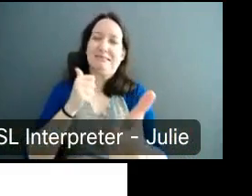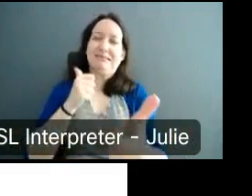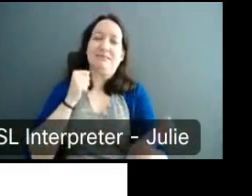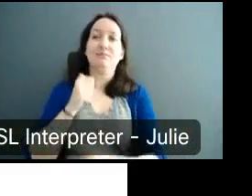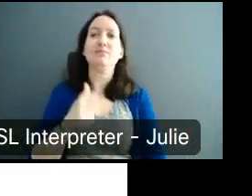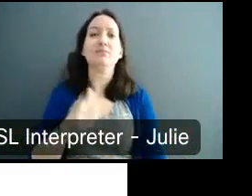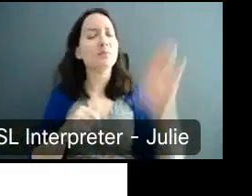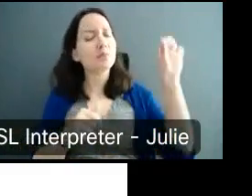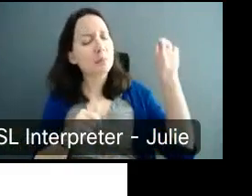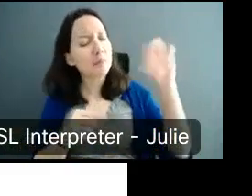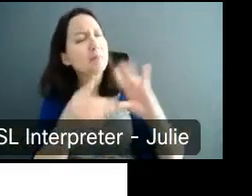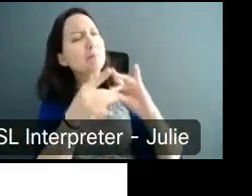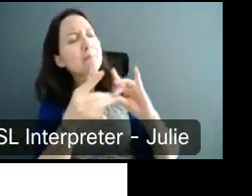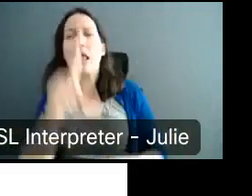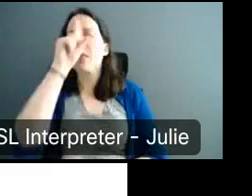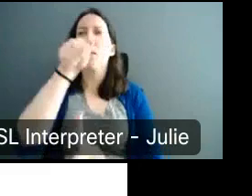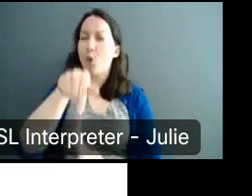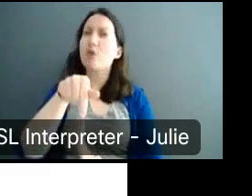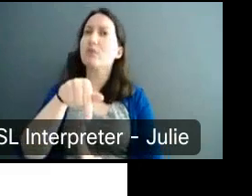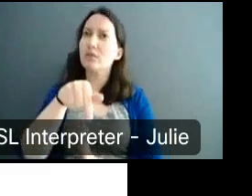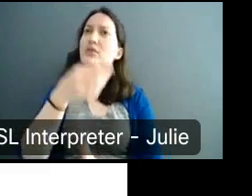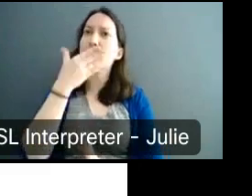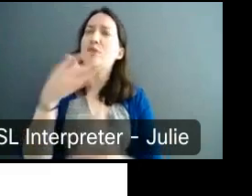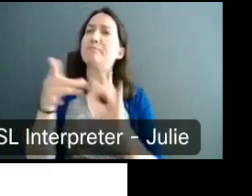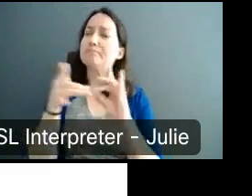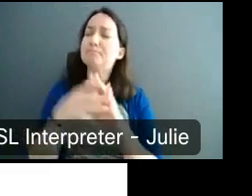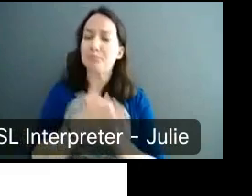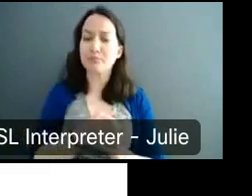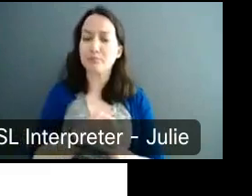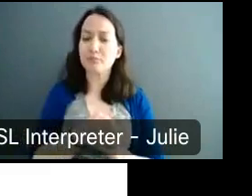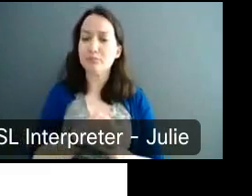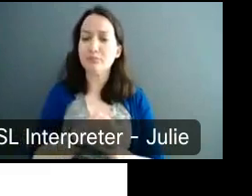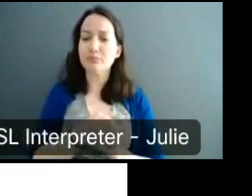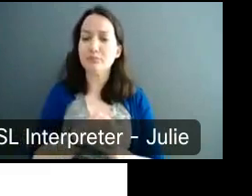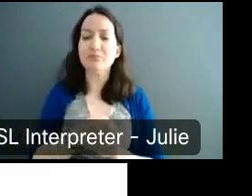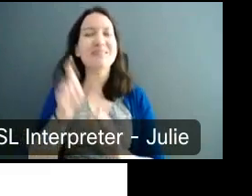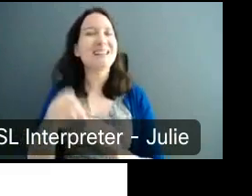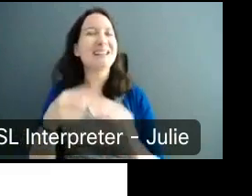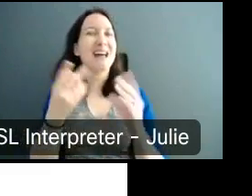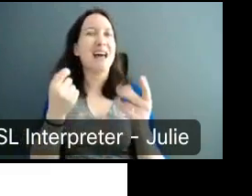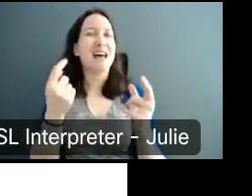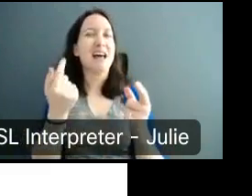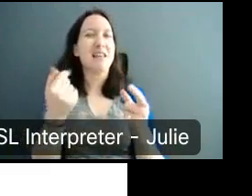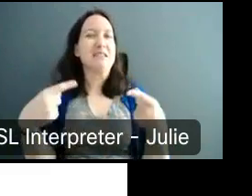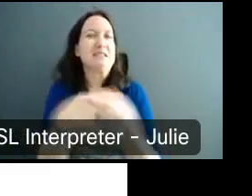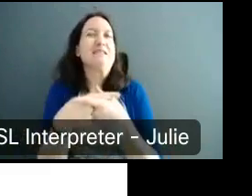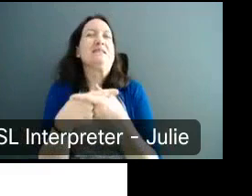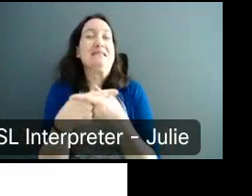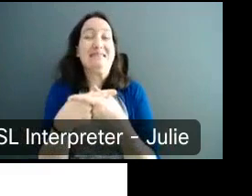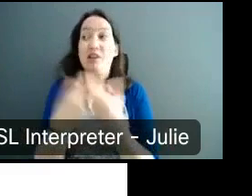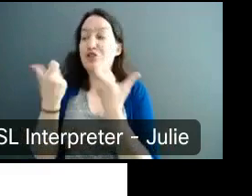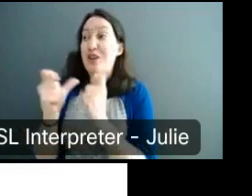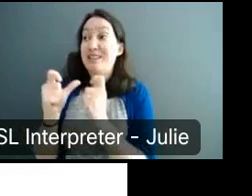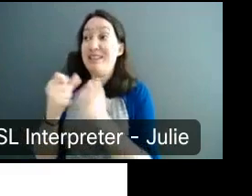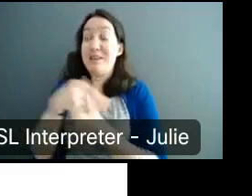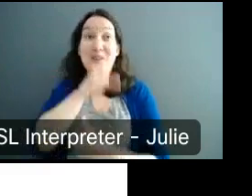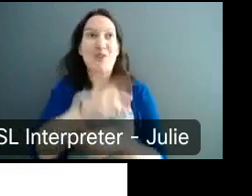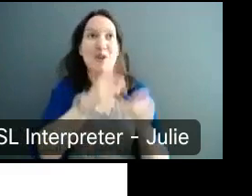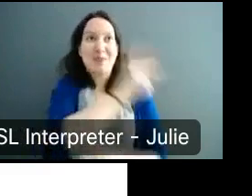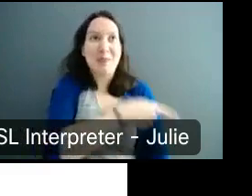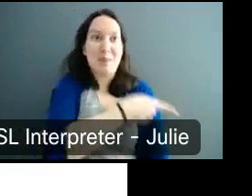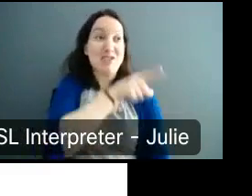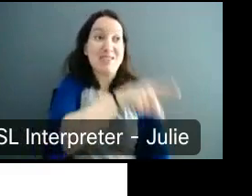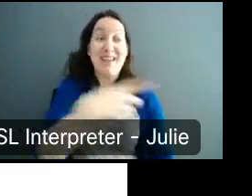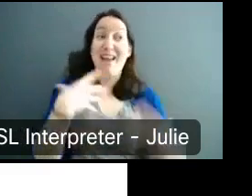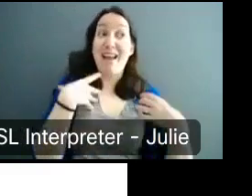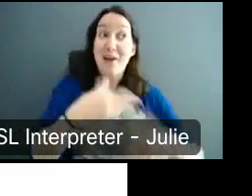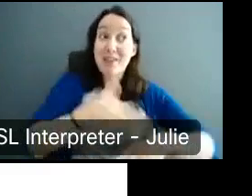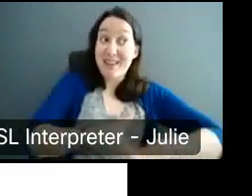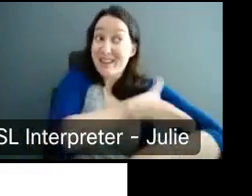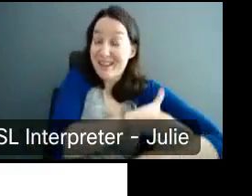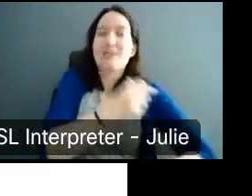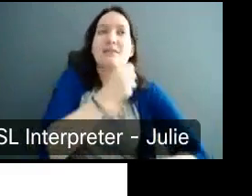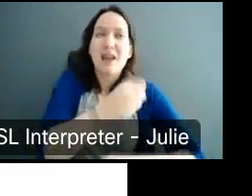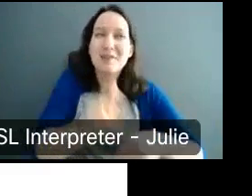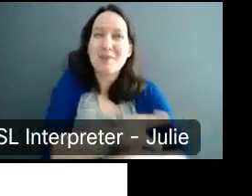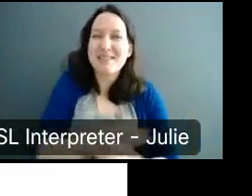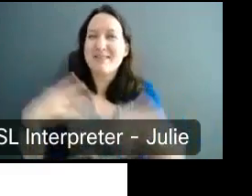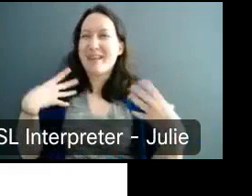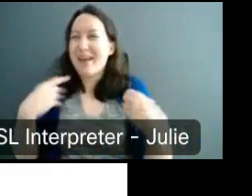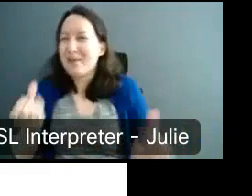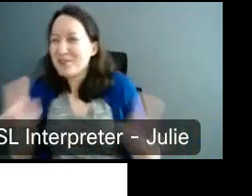And again, I think your point is very well taken and a little bit counterintuitive because you are trying to ensure that the patient get healthy without using the health services and that's, um.